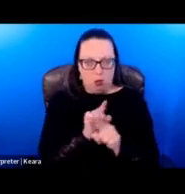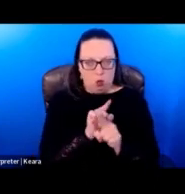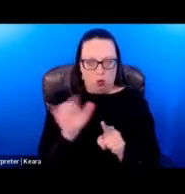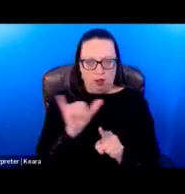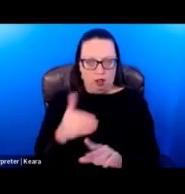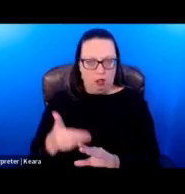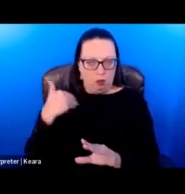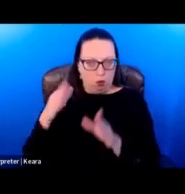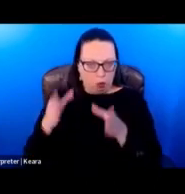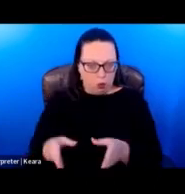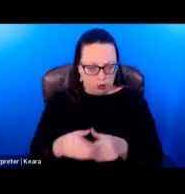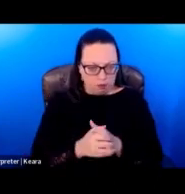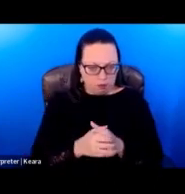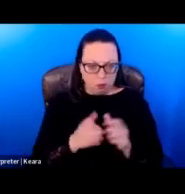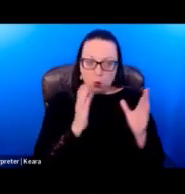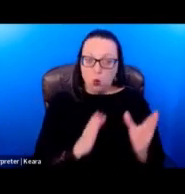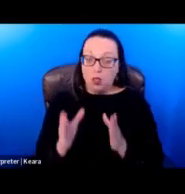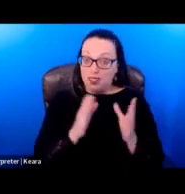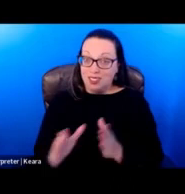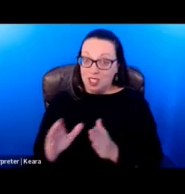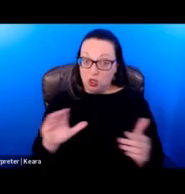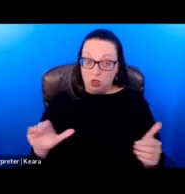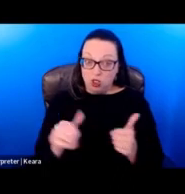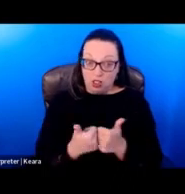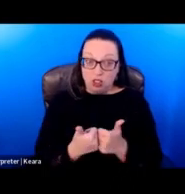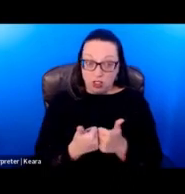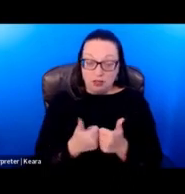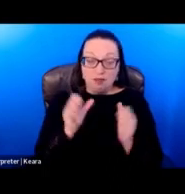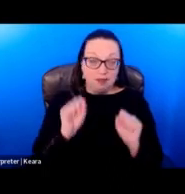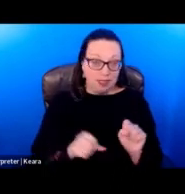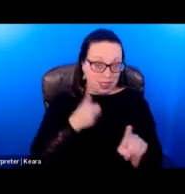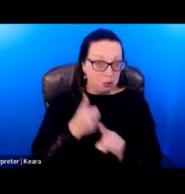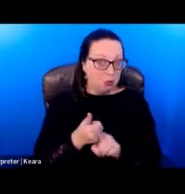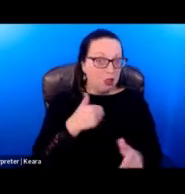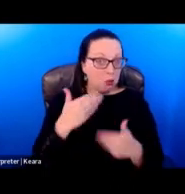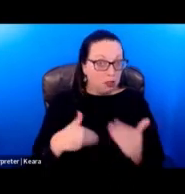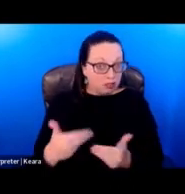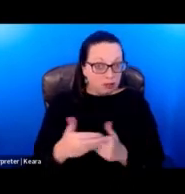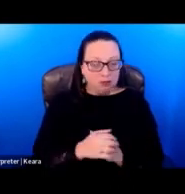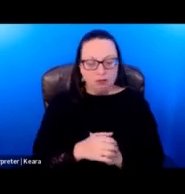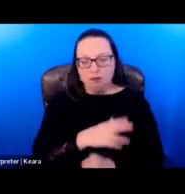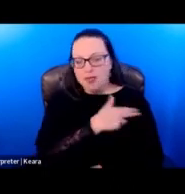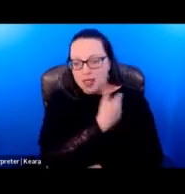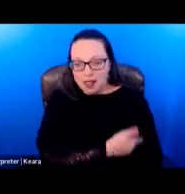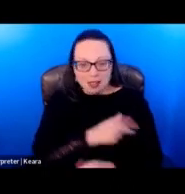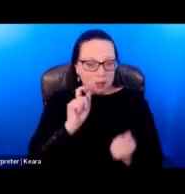organizational challenges can impact the process. The hospital changed their meetings, they